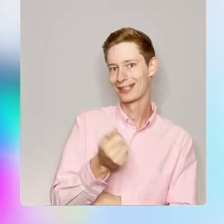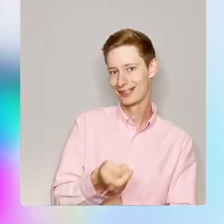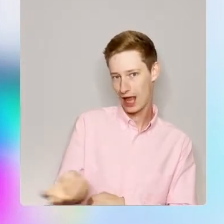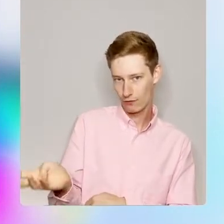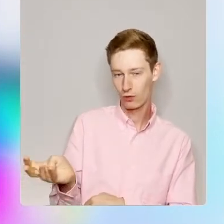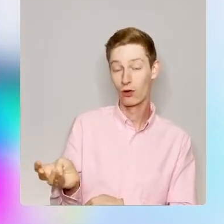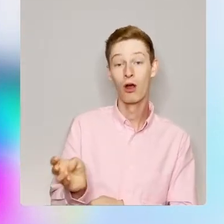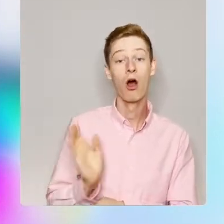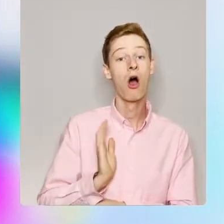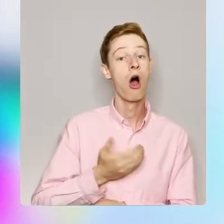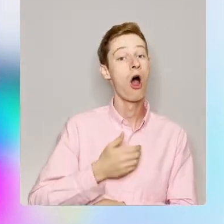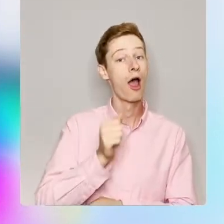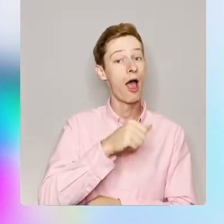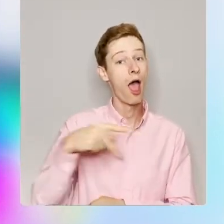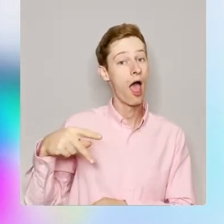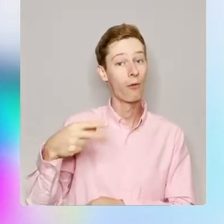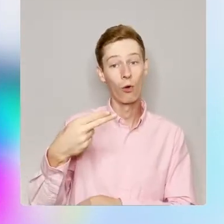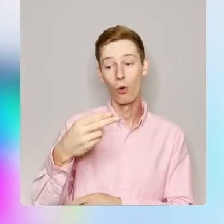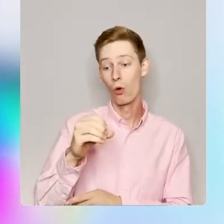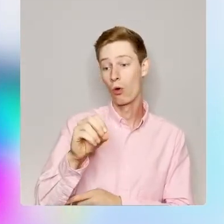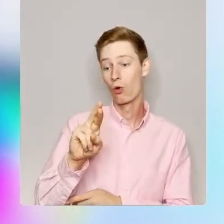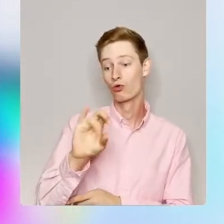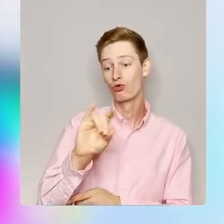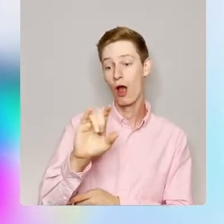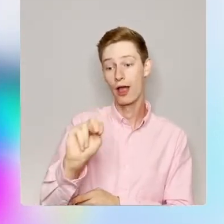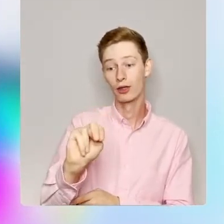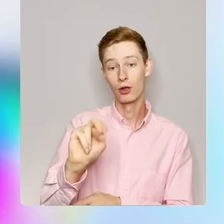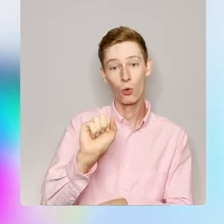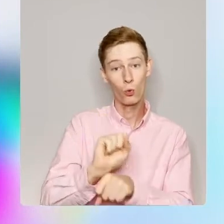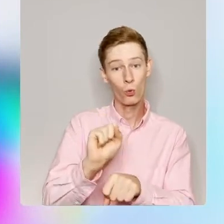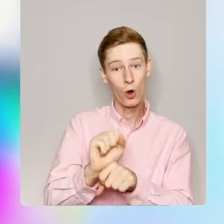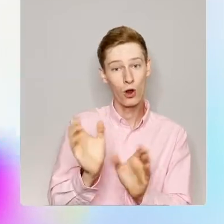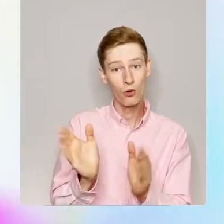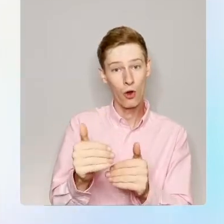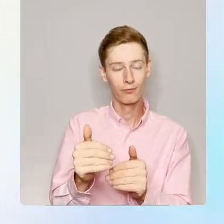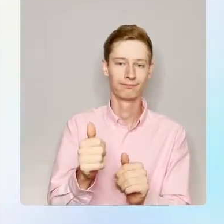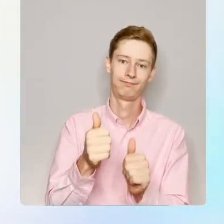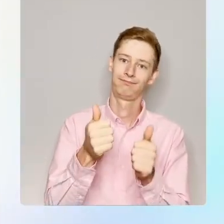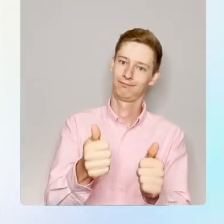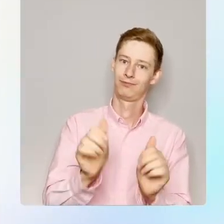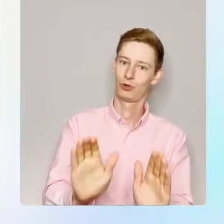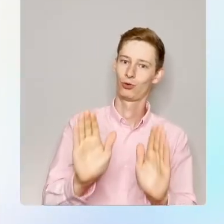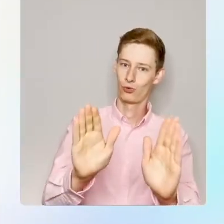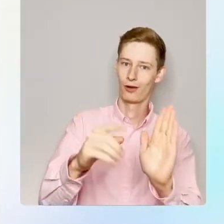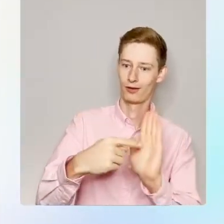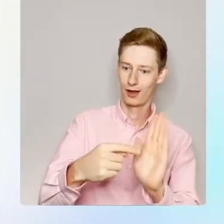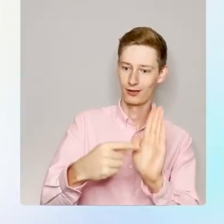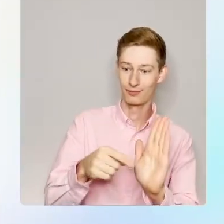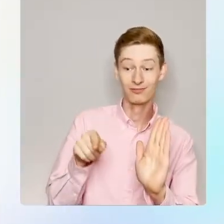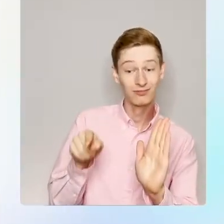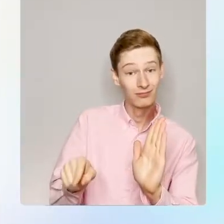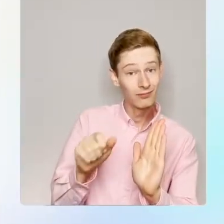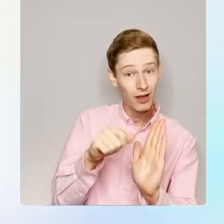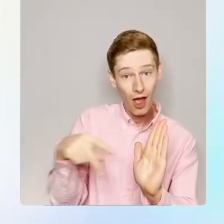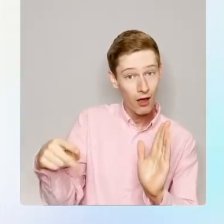Our app Horizon Workrooms is an excellent example. Workrooms is a VR space for teams to connect, collaborate,